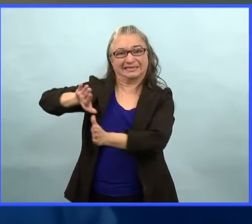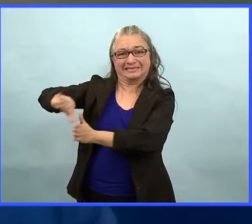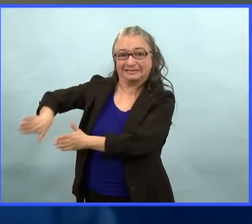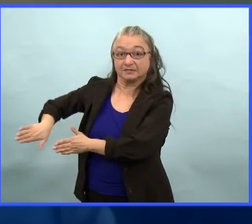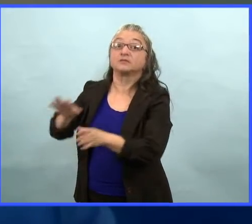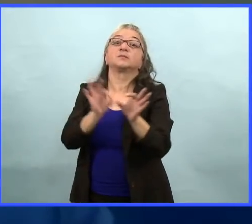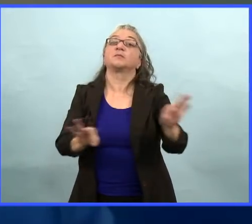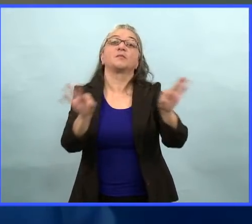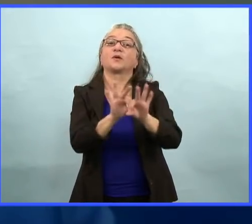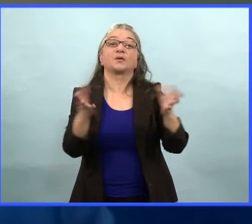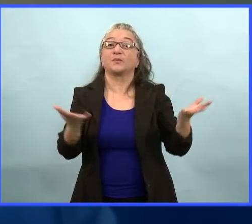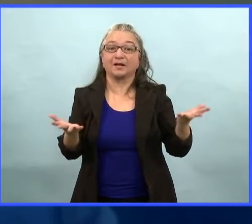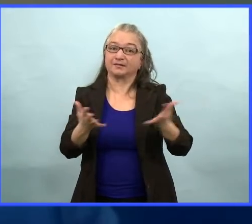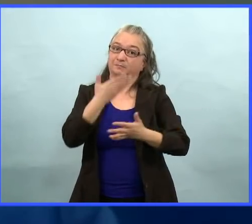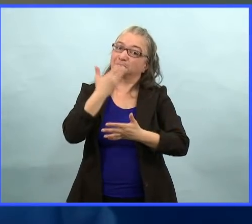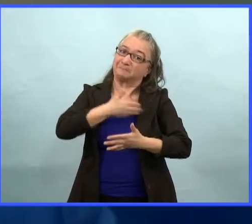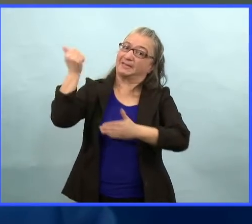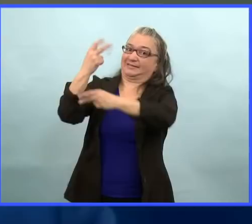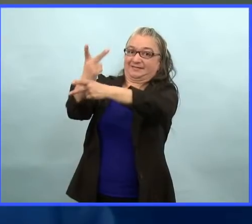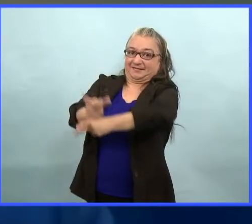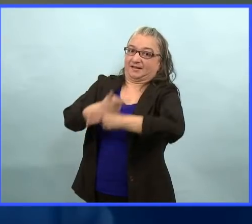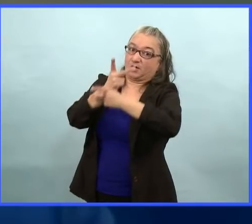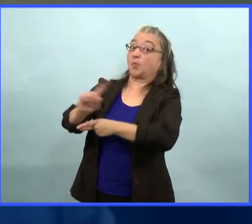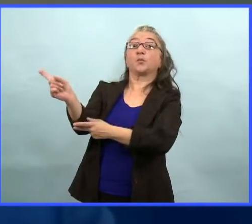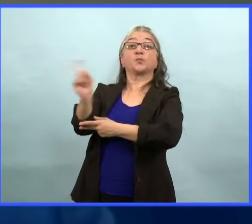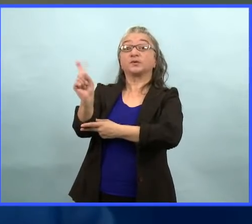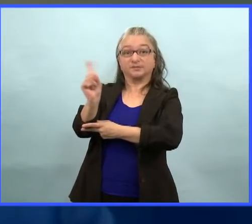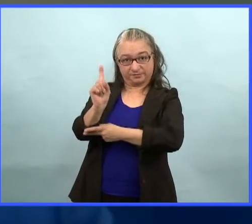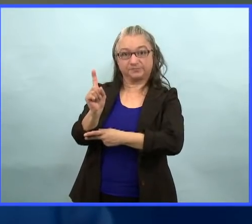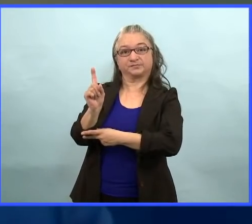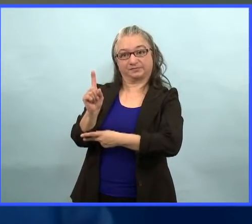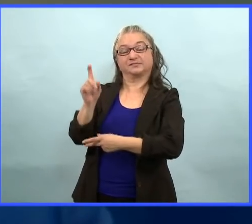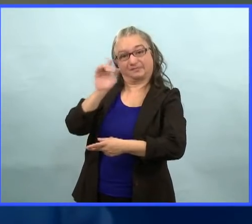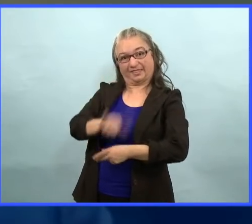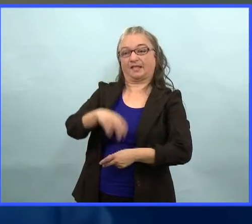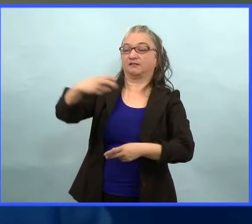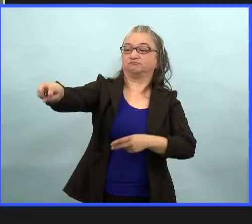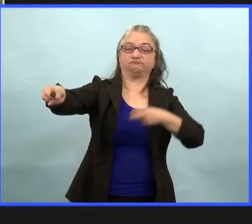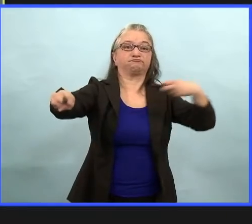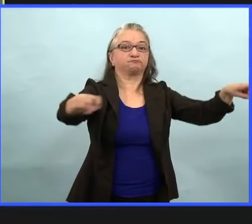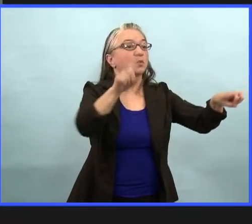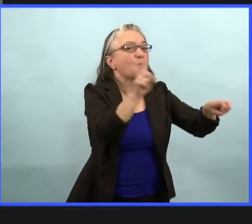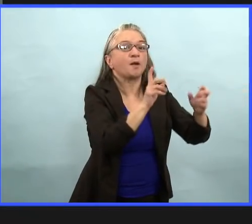appropriate care in the healthcare system so it will be an ongoing activity but my understanding